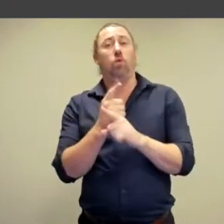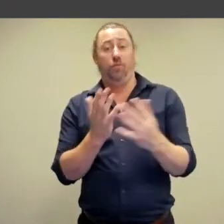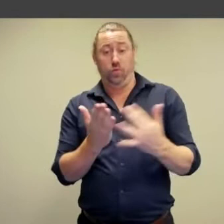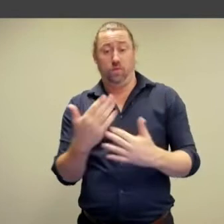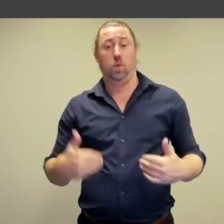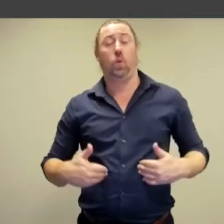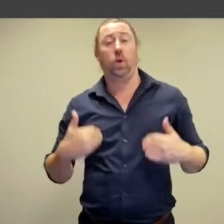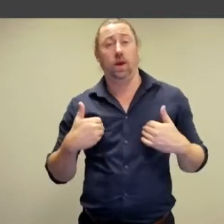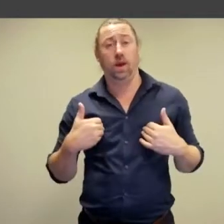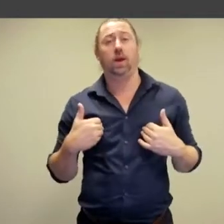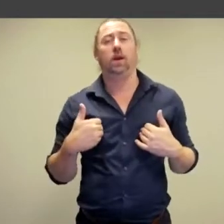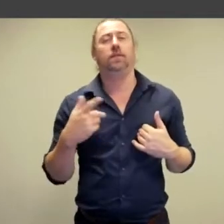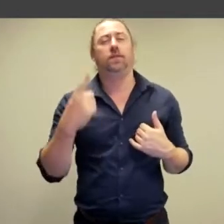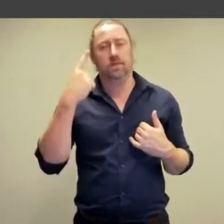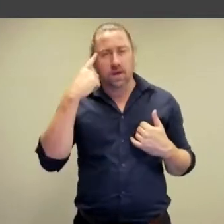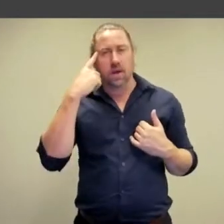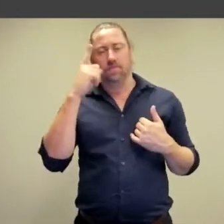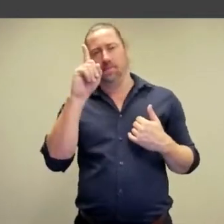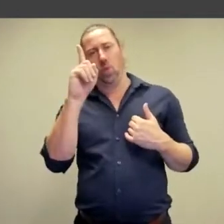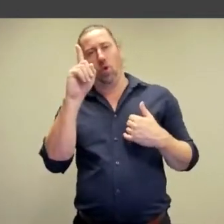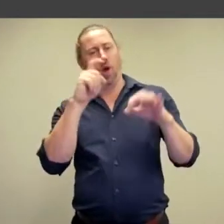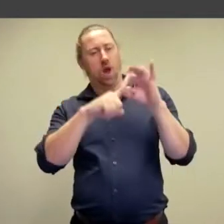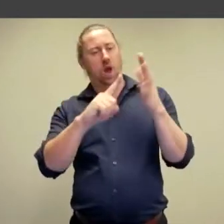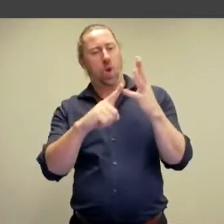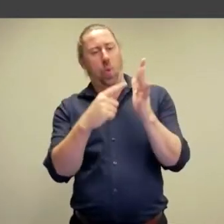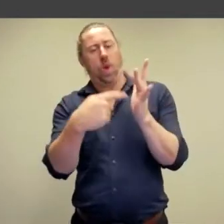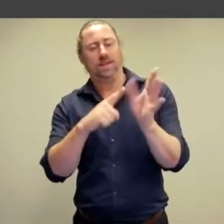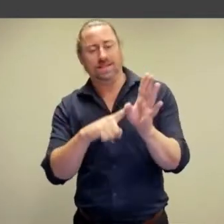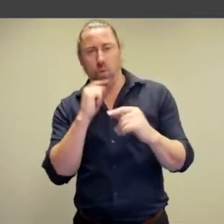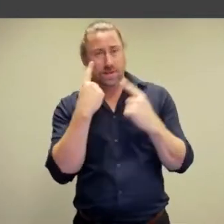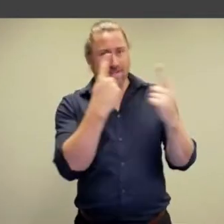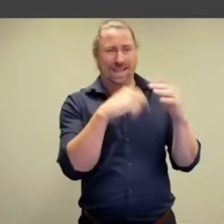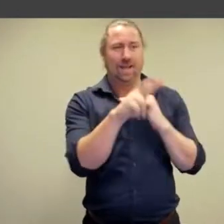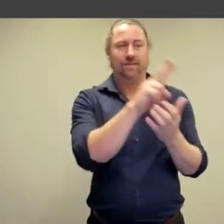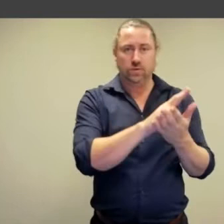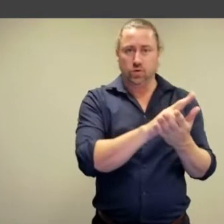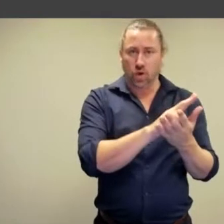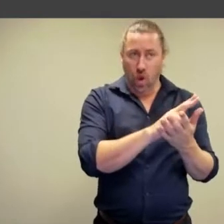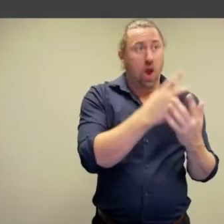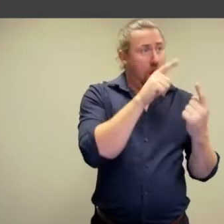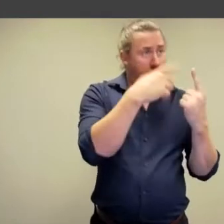thinking about the qualities that we see in this video